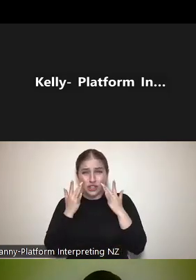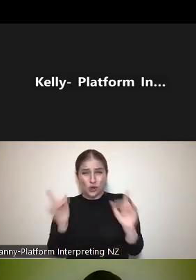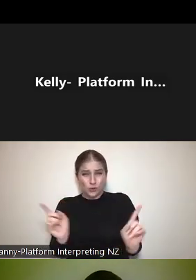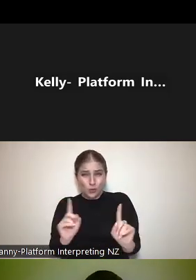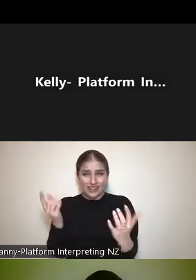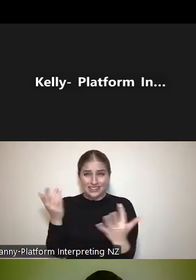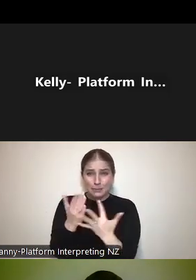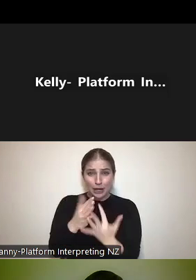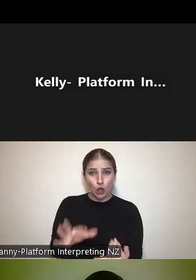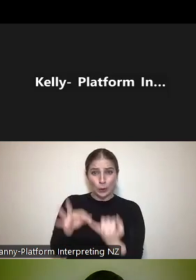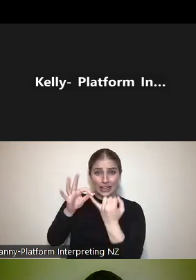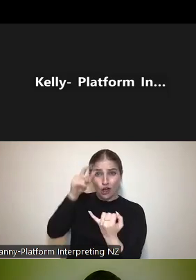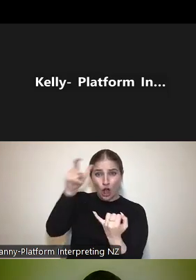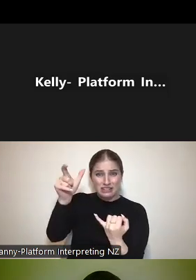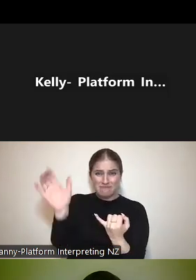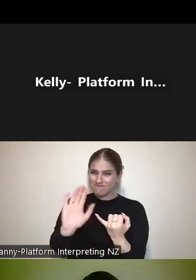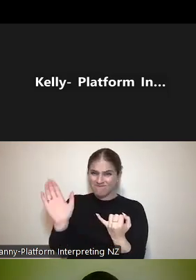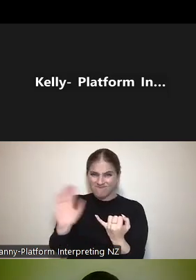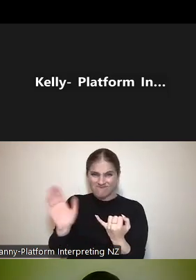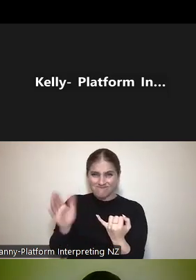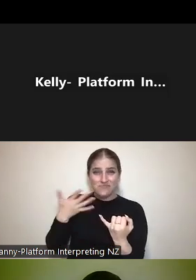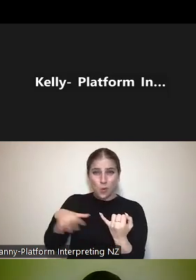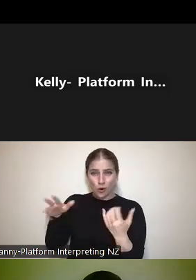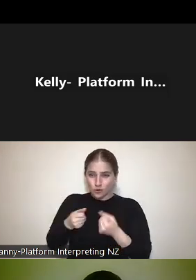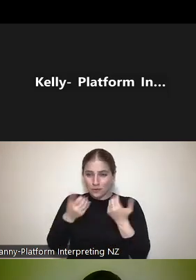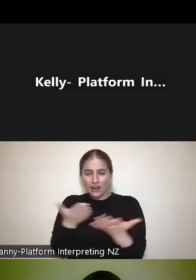It's something that you want to do for all of your audience members and your artists